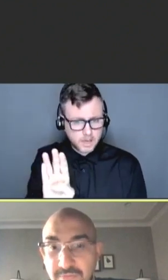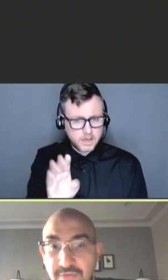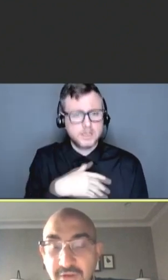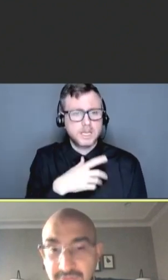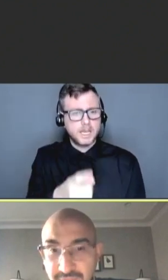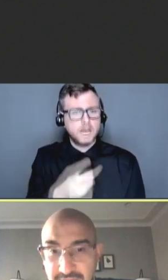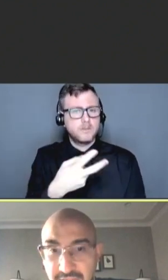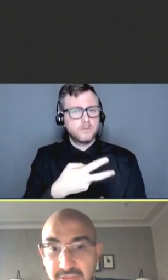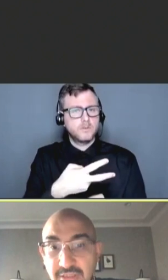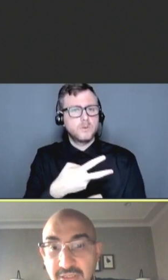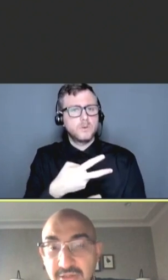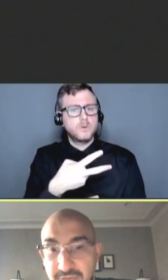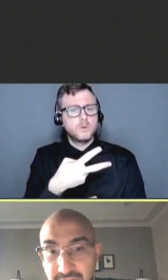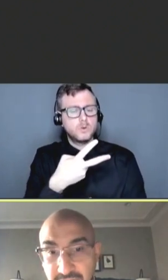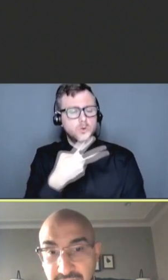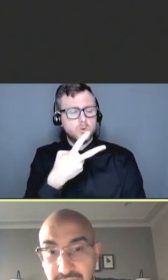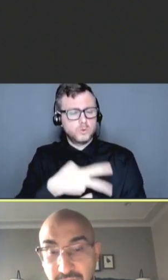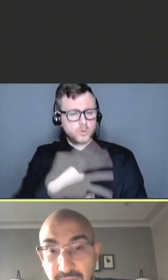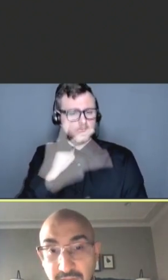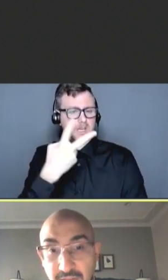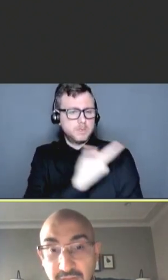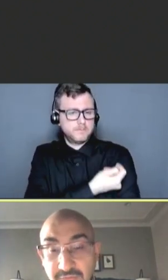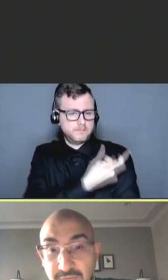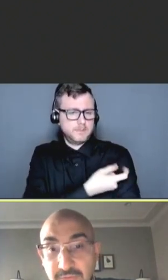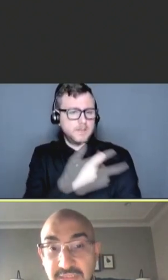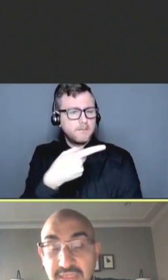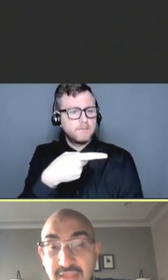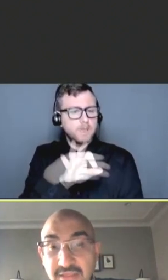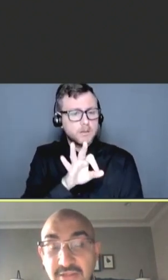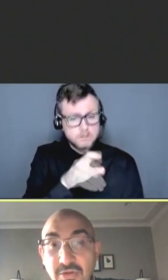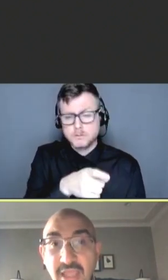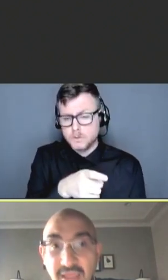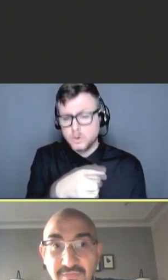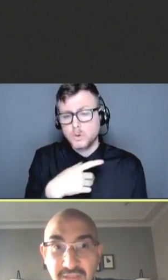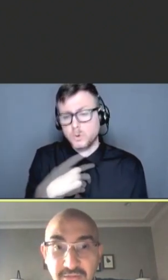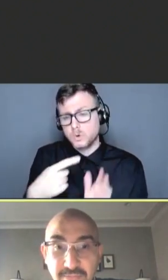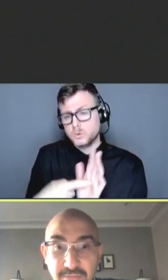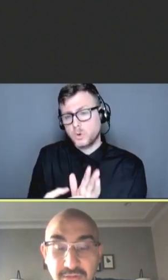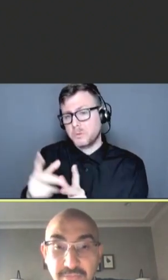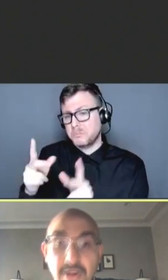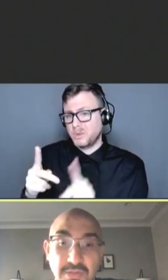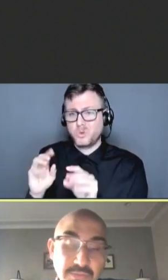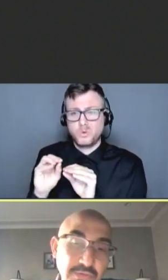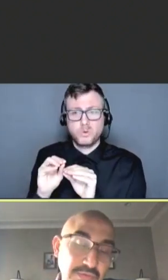of the Pfizer vaccination. In red, showing the individuals that did not have any prior exposure